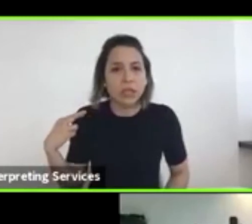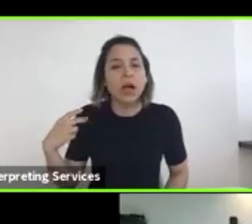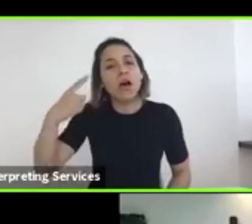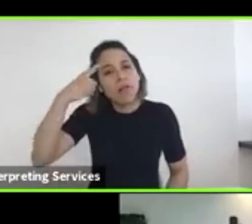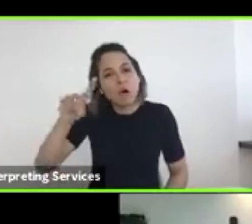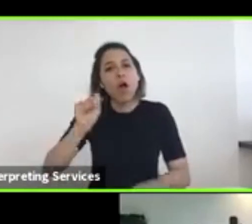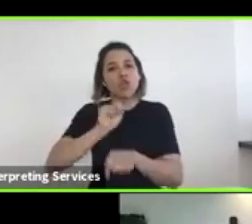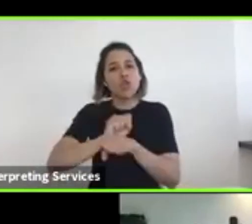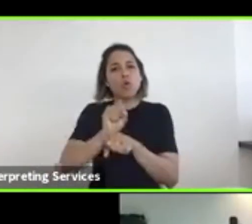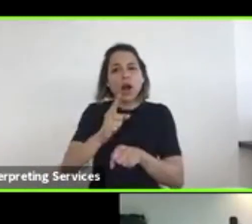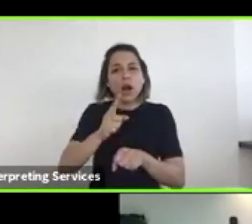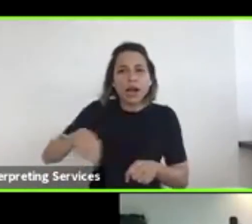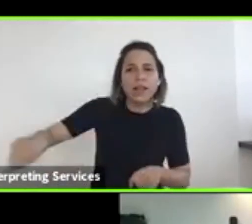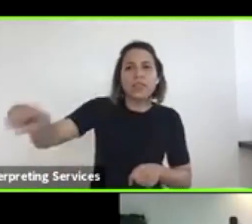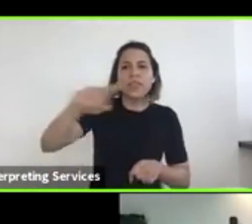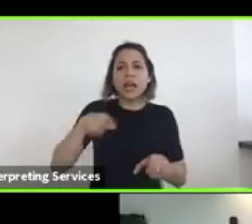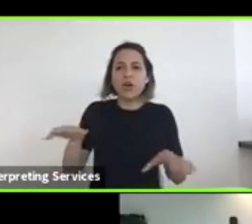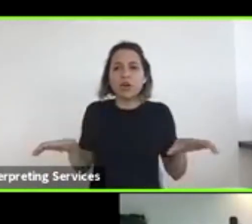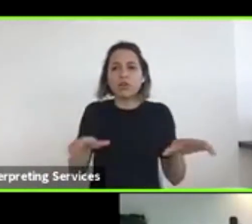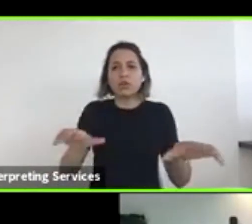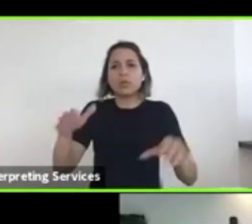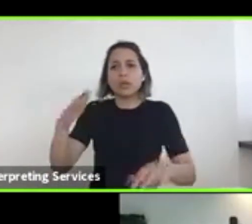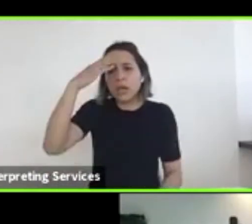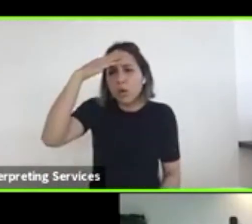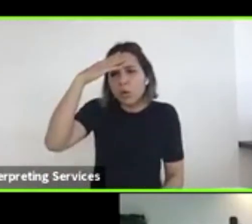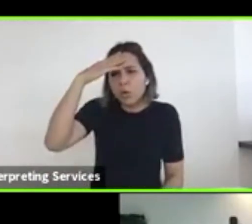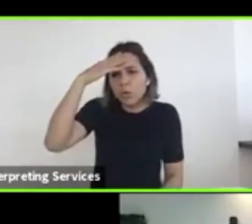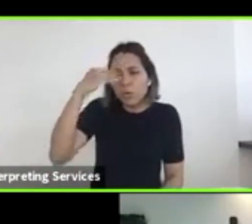THEY'RE DOING BECAUSE THEY BELIEVE SO WHOLLY -- AND WHOEVER IT IS THAT THEY'RE SERVING,